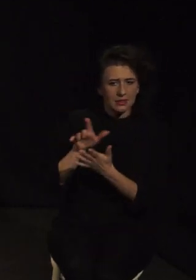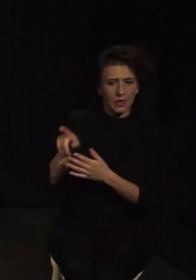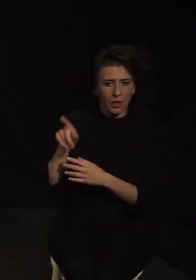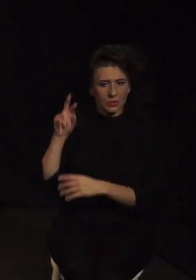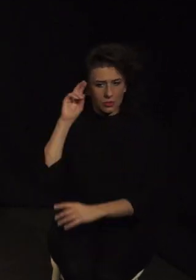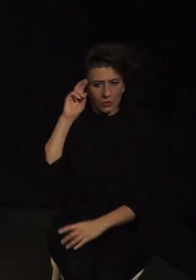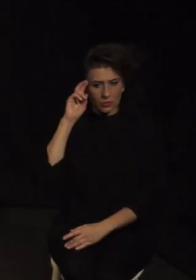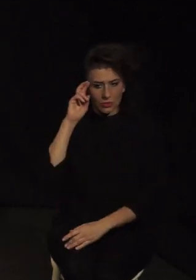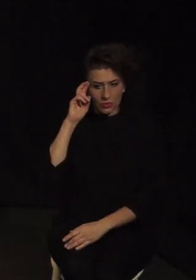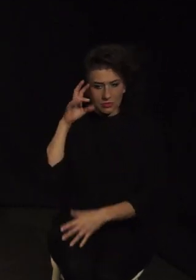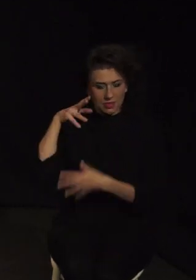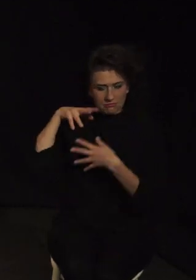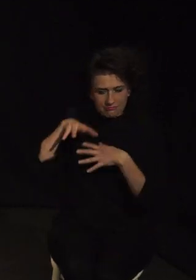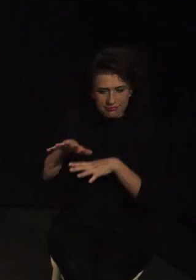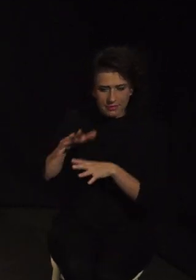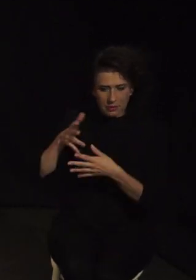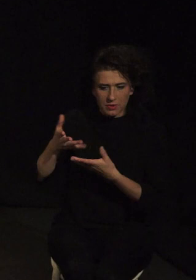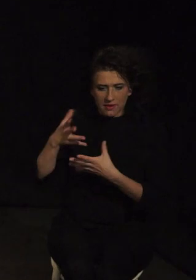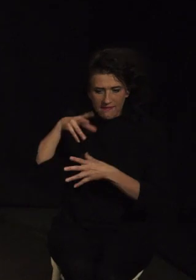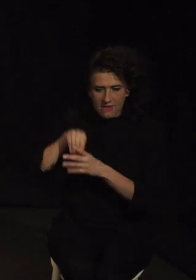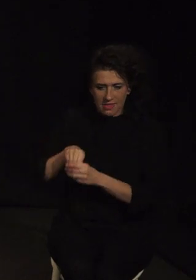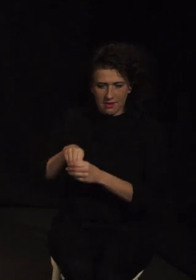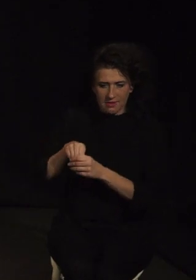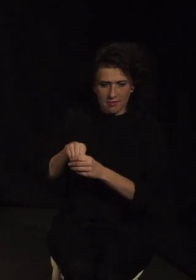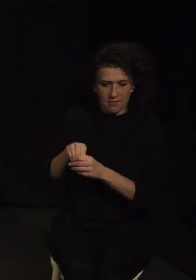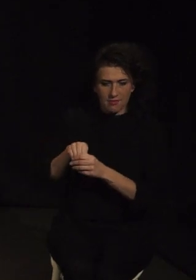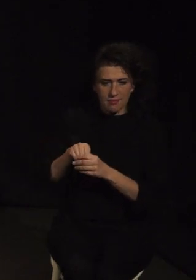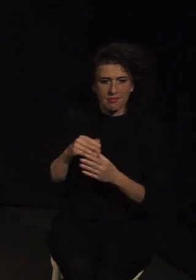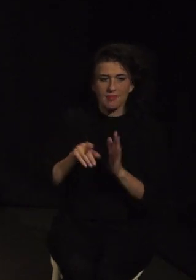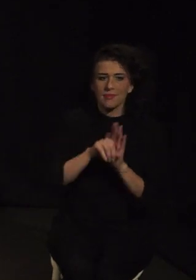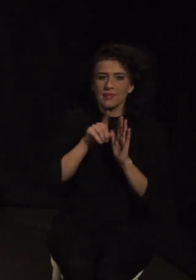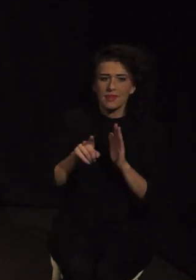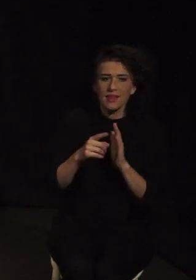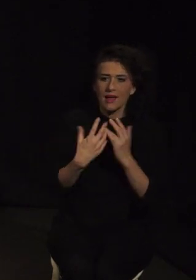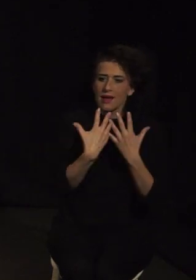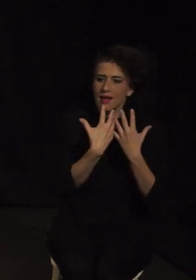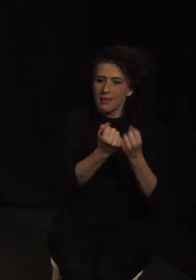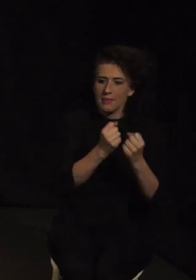I think this is essential in order to find a partner